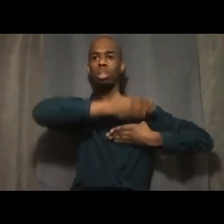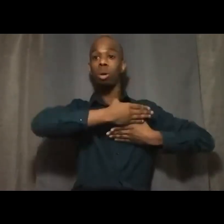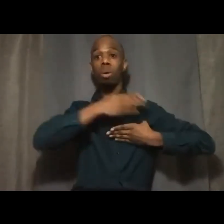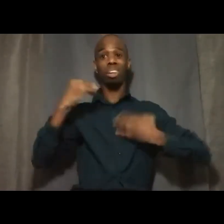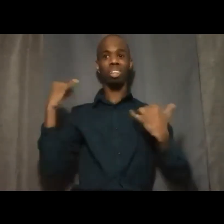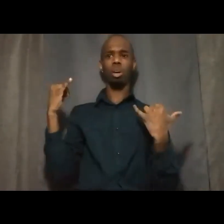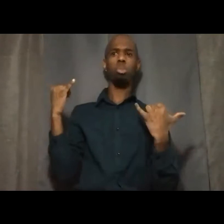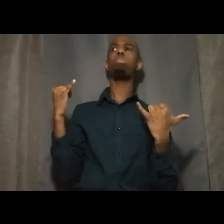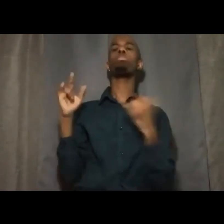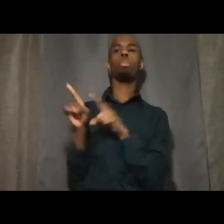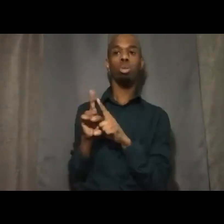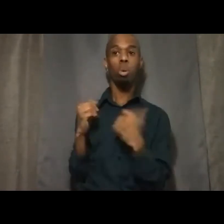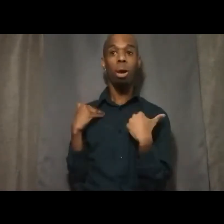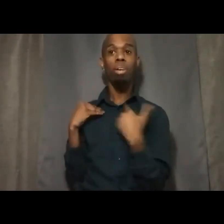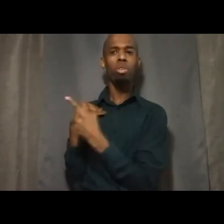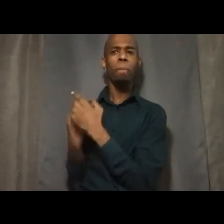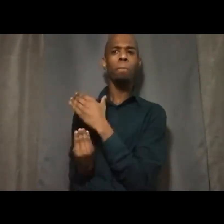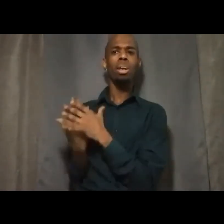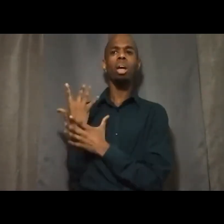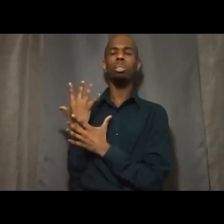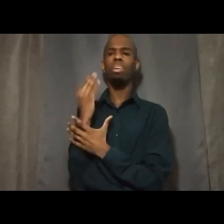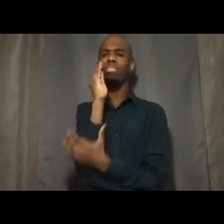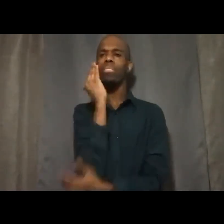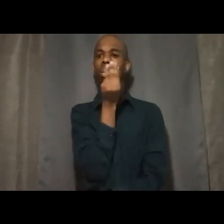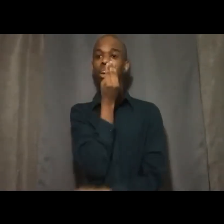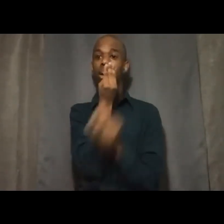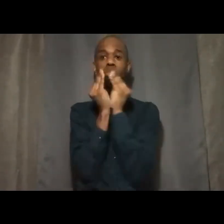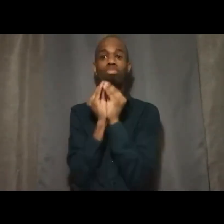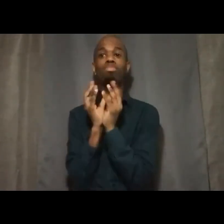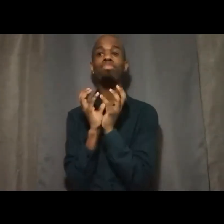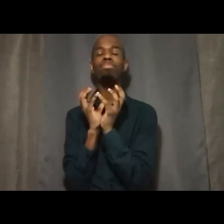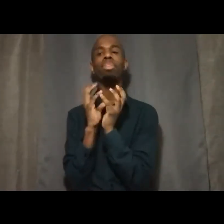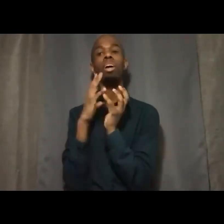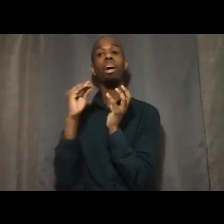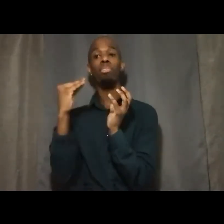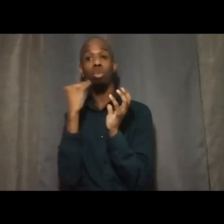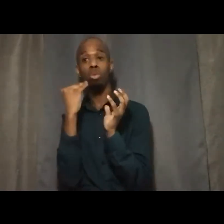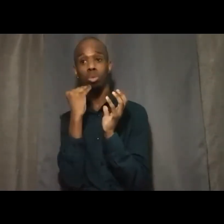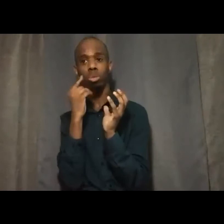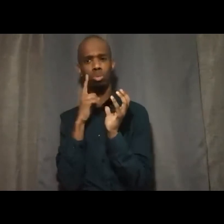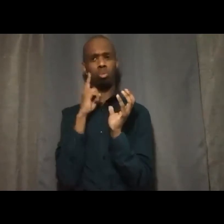and food for the people in the name of George Floyd. That intersection where he was killed